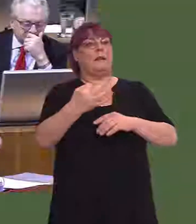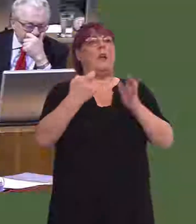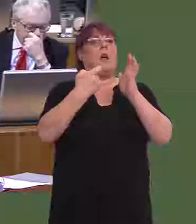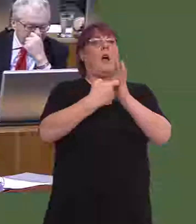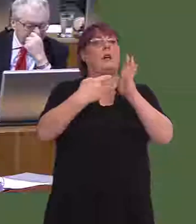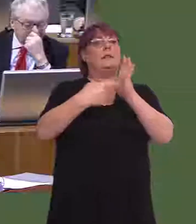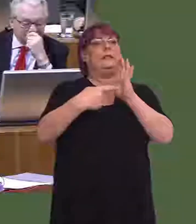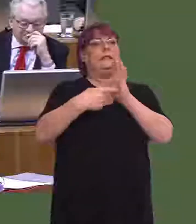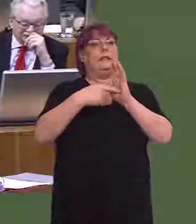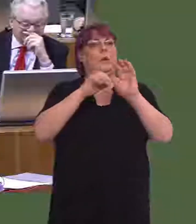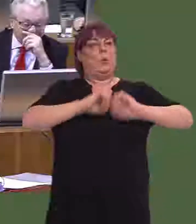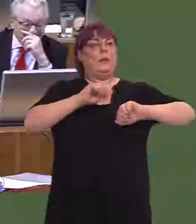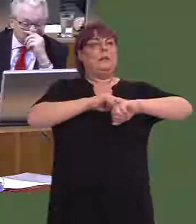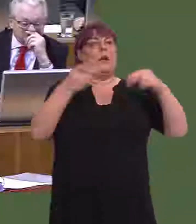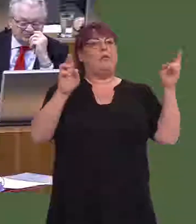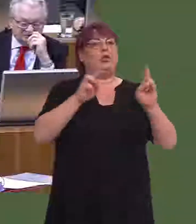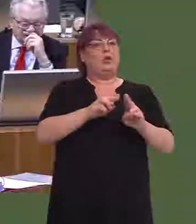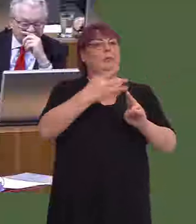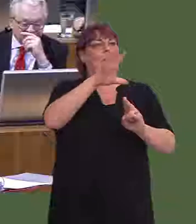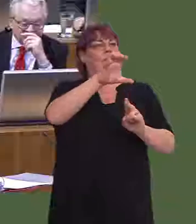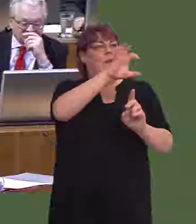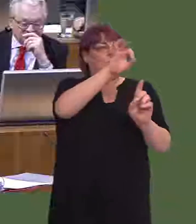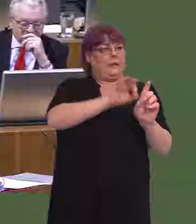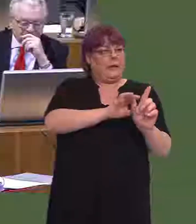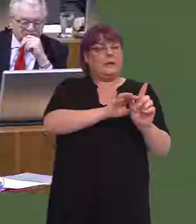waiting times by around 50 per cent in the numbers waiting over 36 weeks, and progress